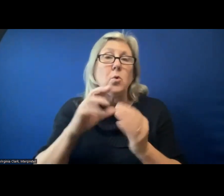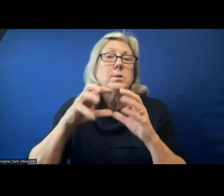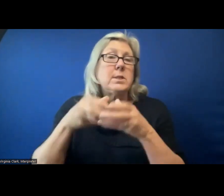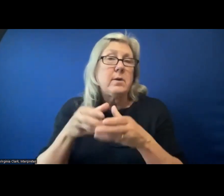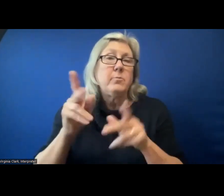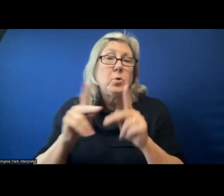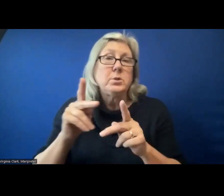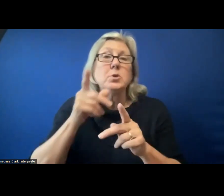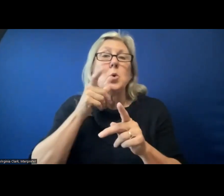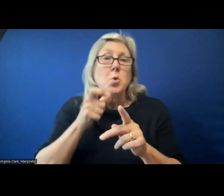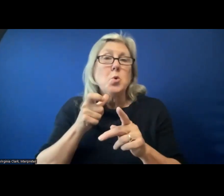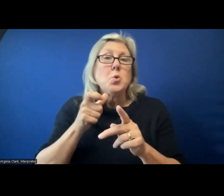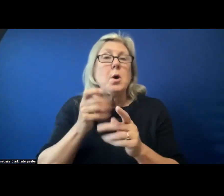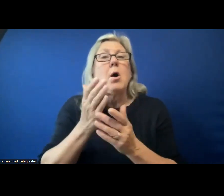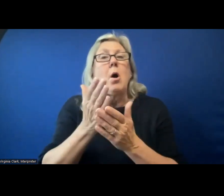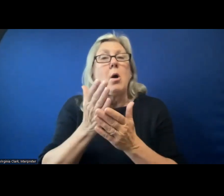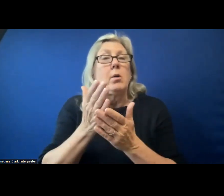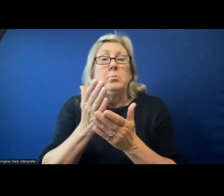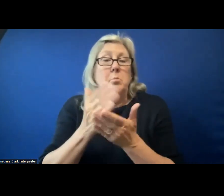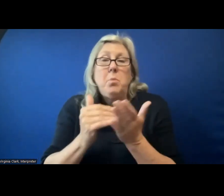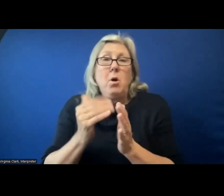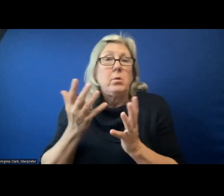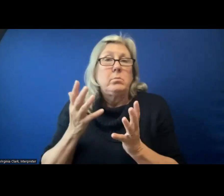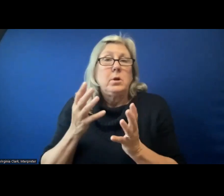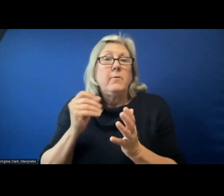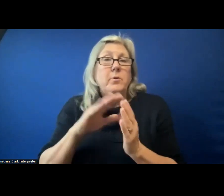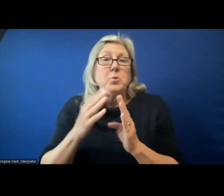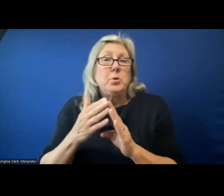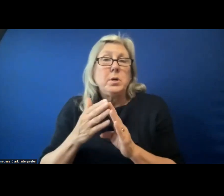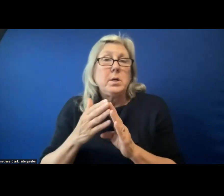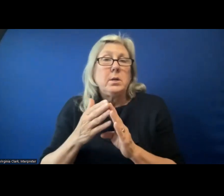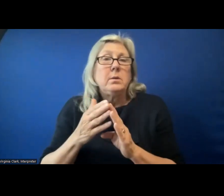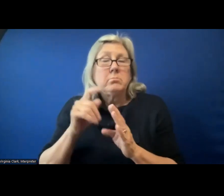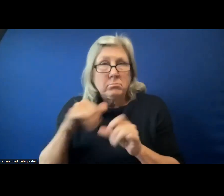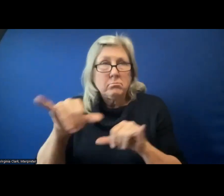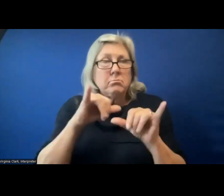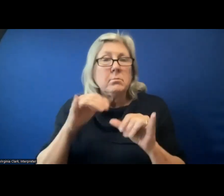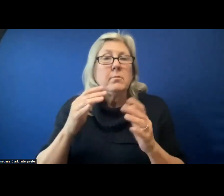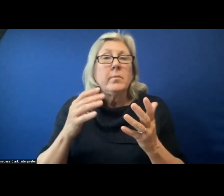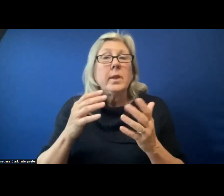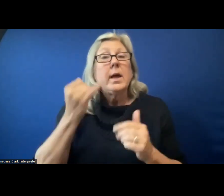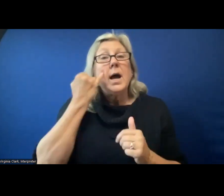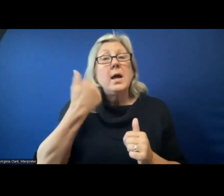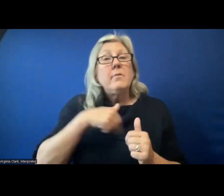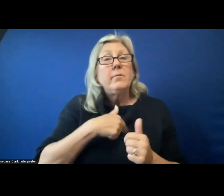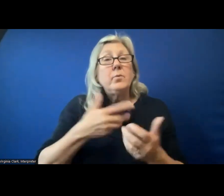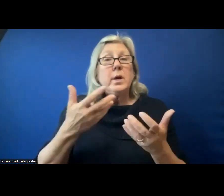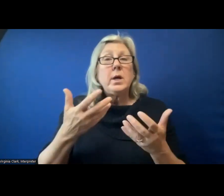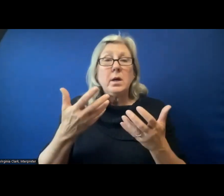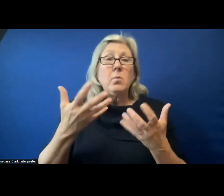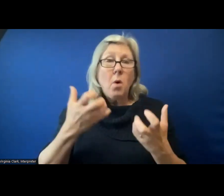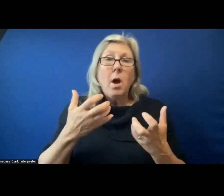who are a part, only, of that community. If we care to write the inequities upon marginalized